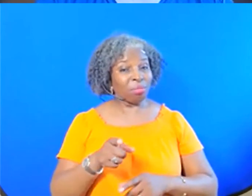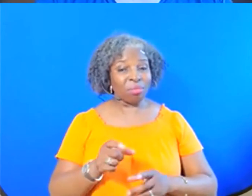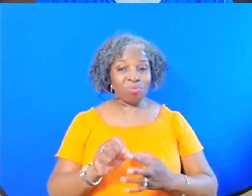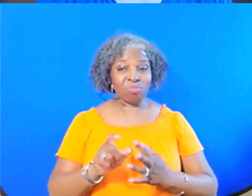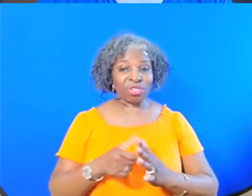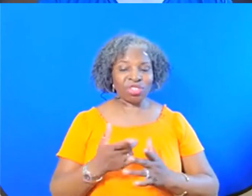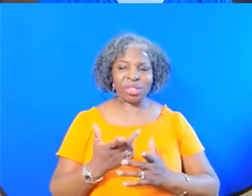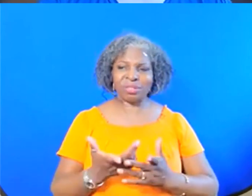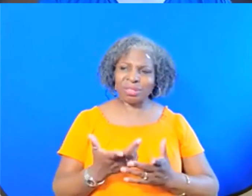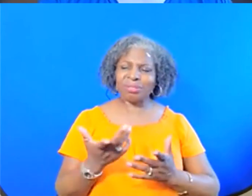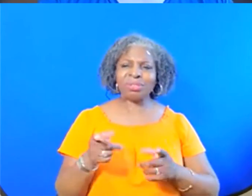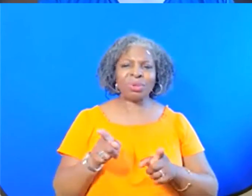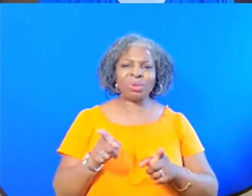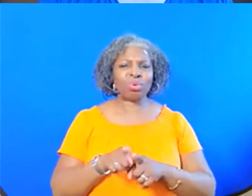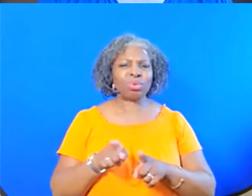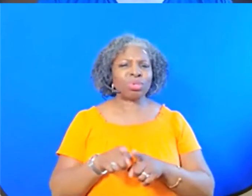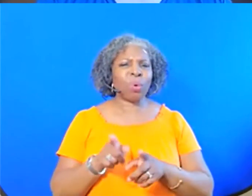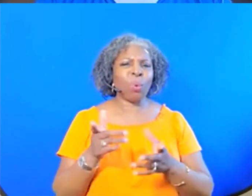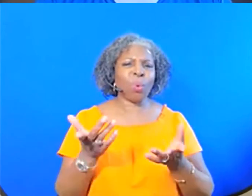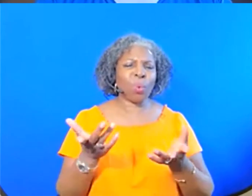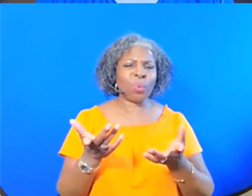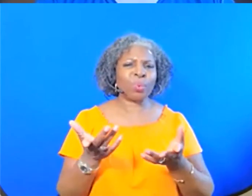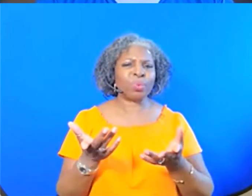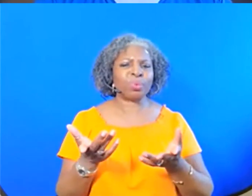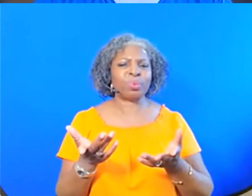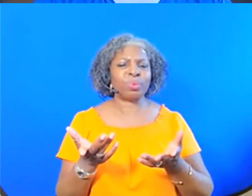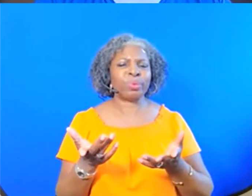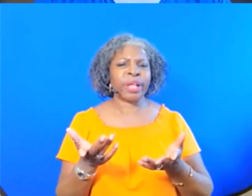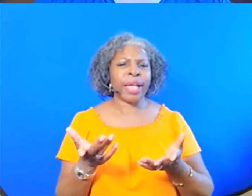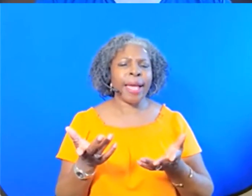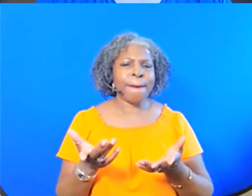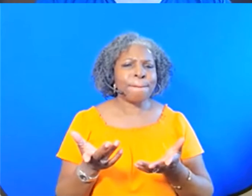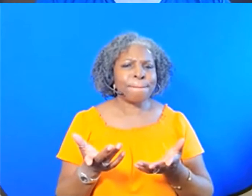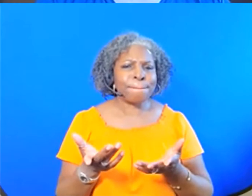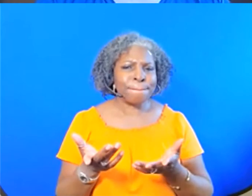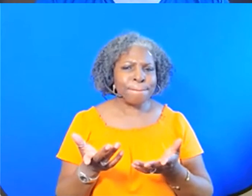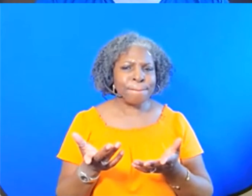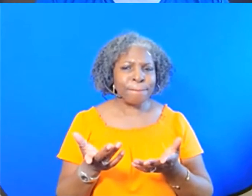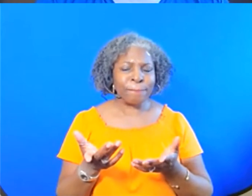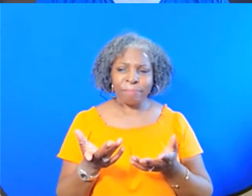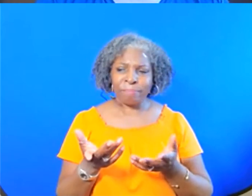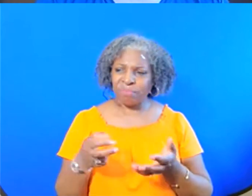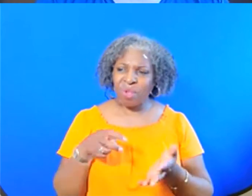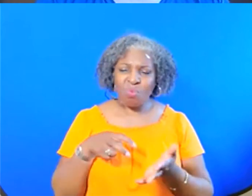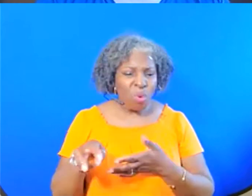like, you know, with the it's just walking around and talking with people and having this sort of